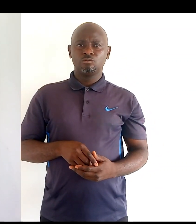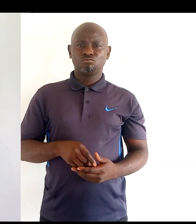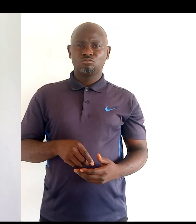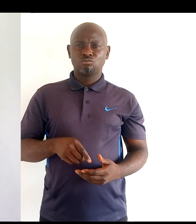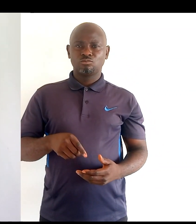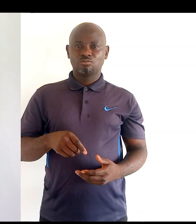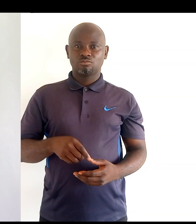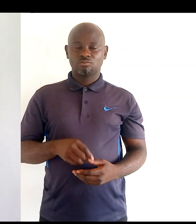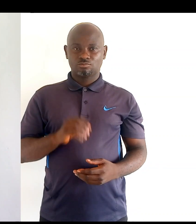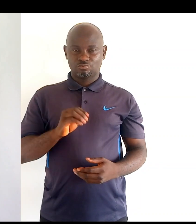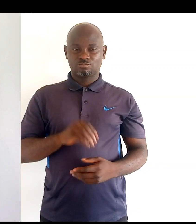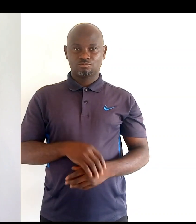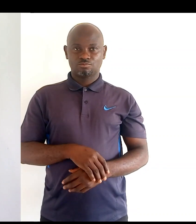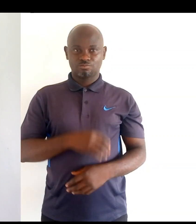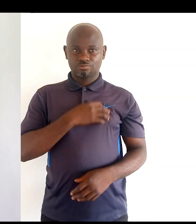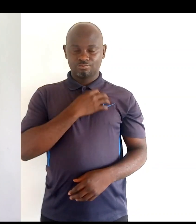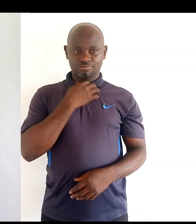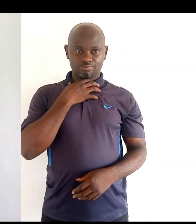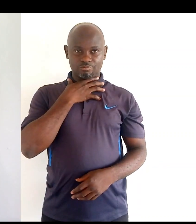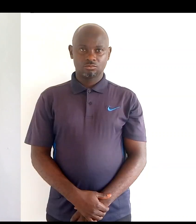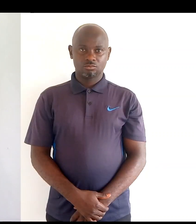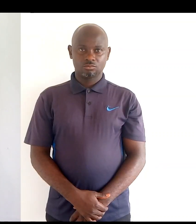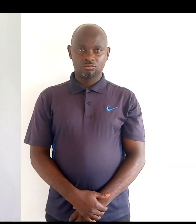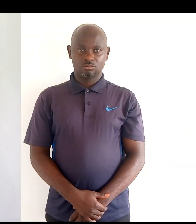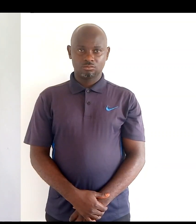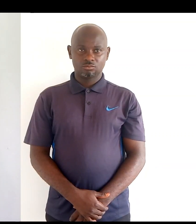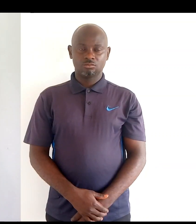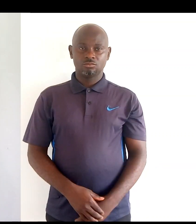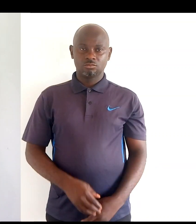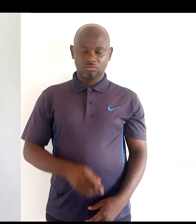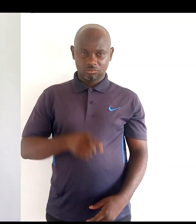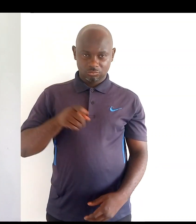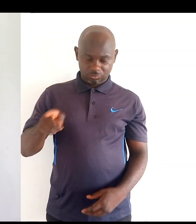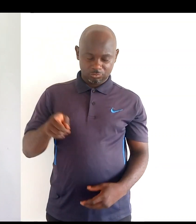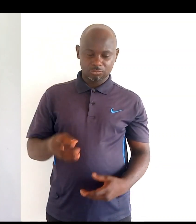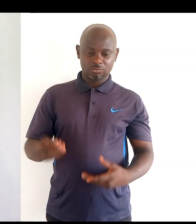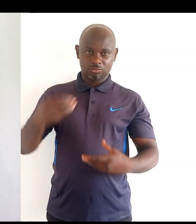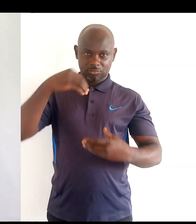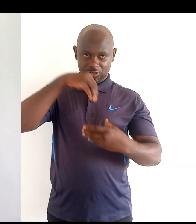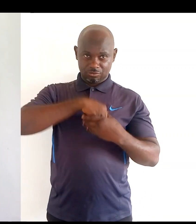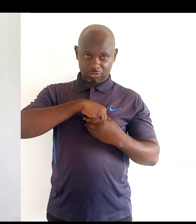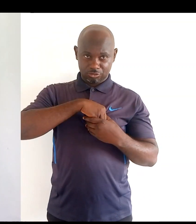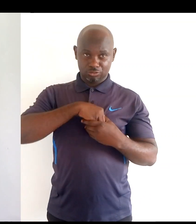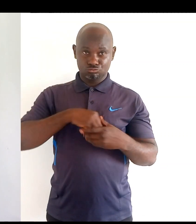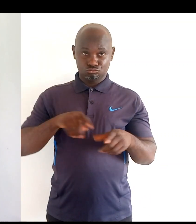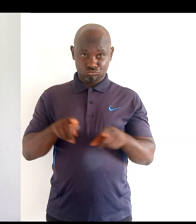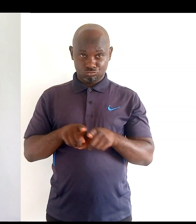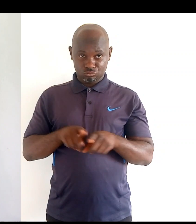or pantomimes instead of as real human languages. I don't need to go into details